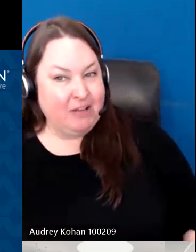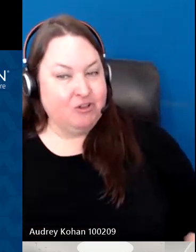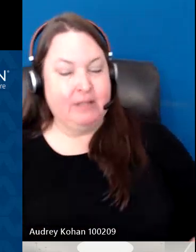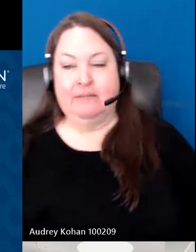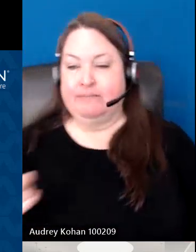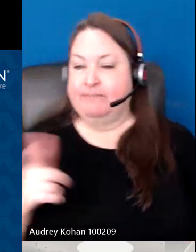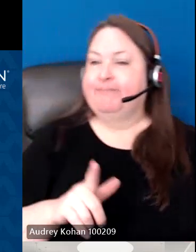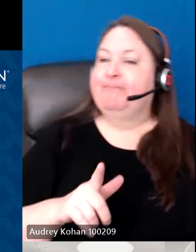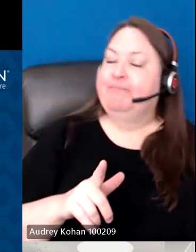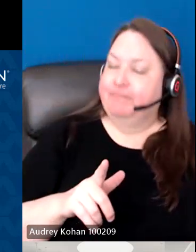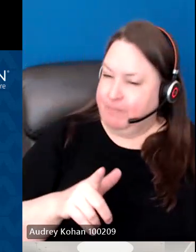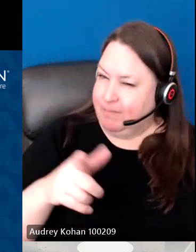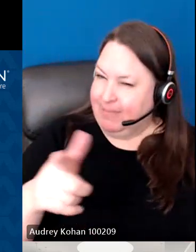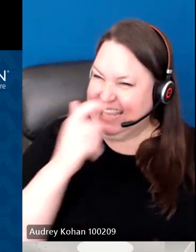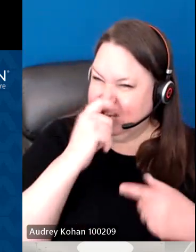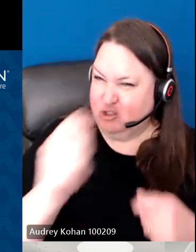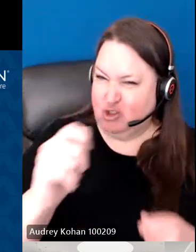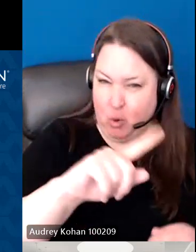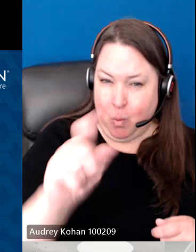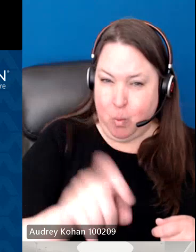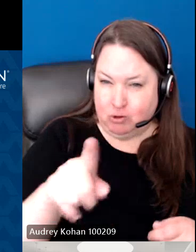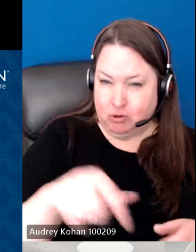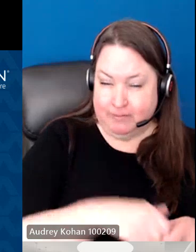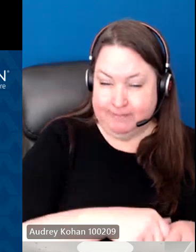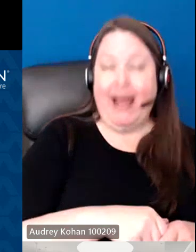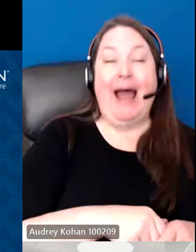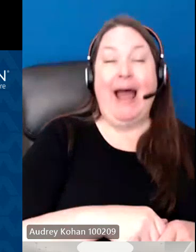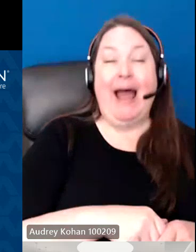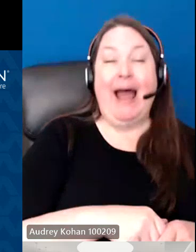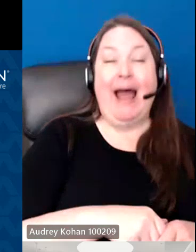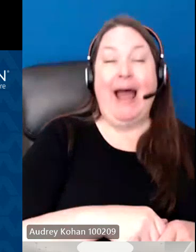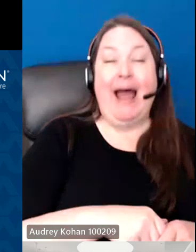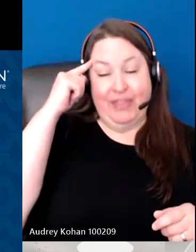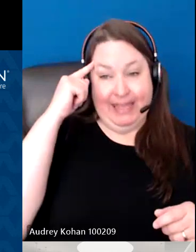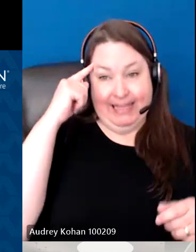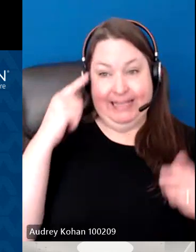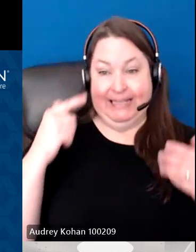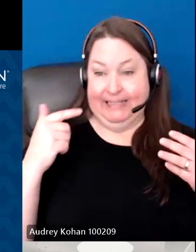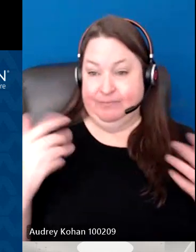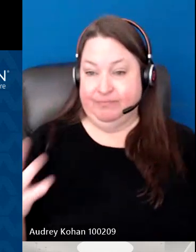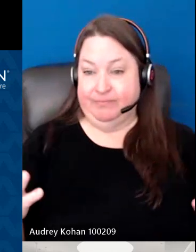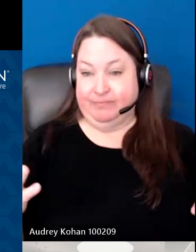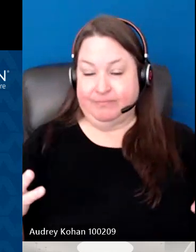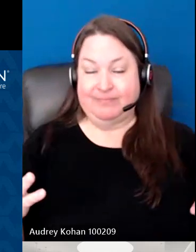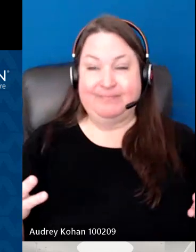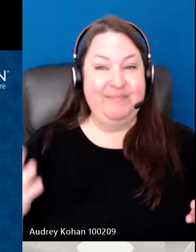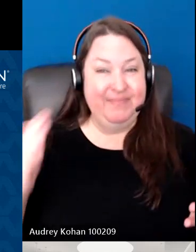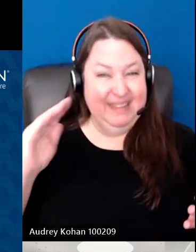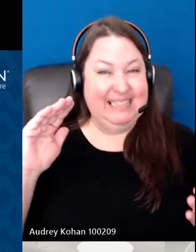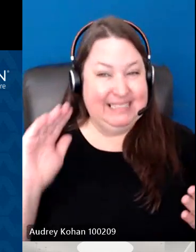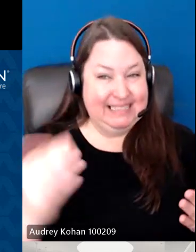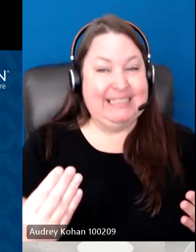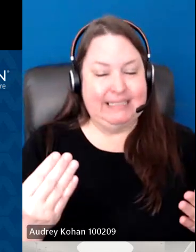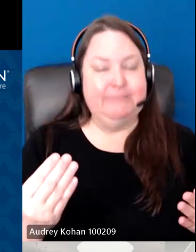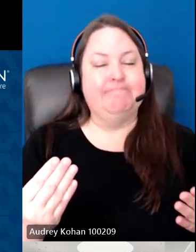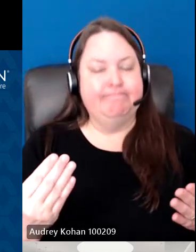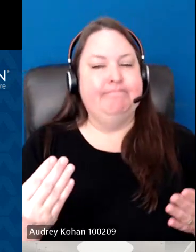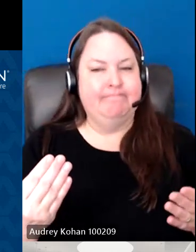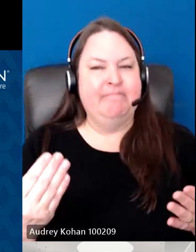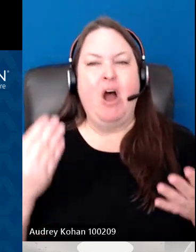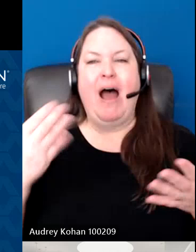so that's a very interesting question um I think that um seems to be implicitly outside of what